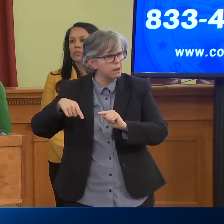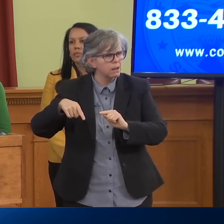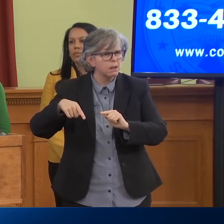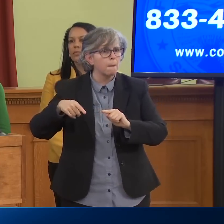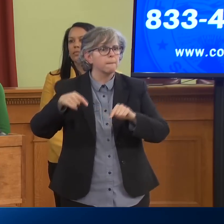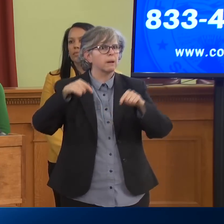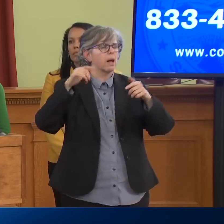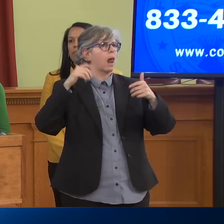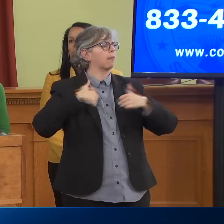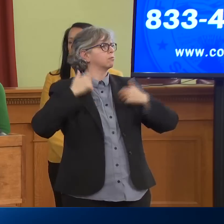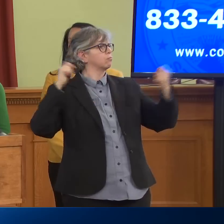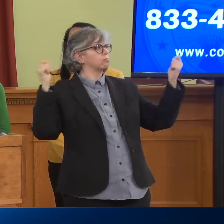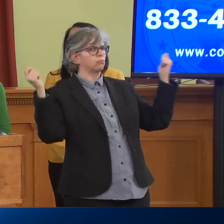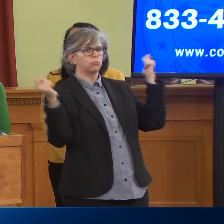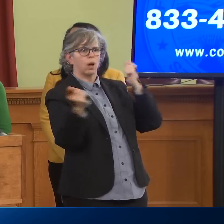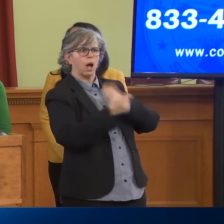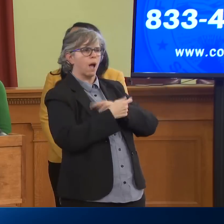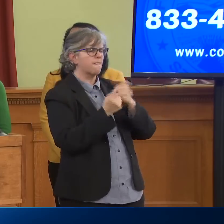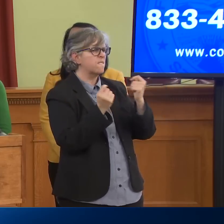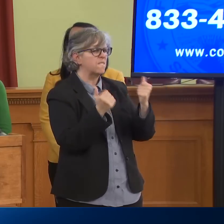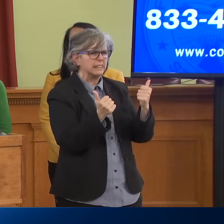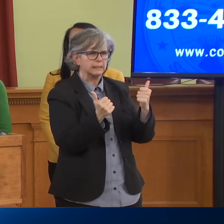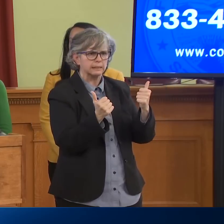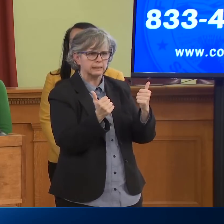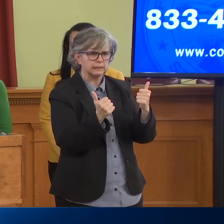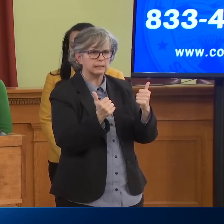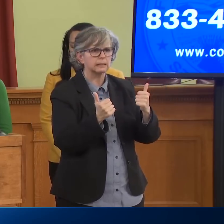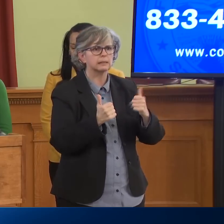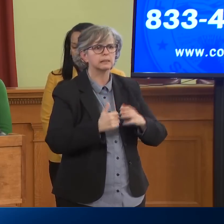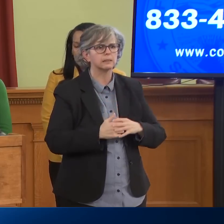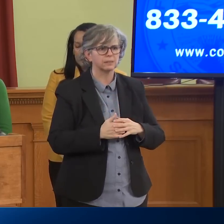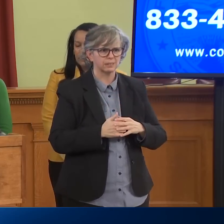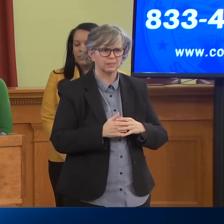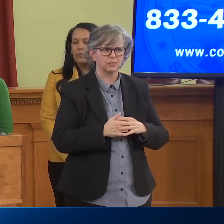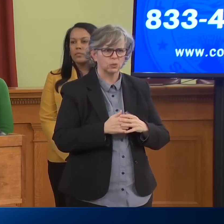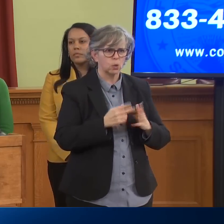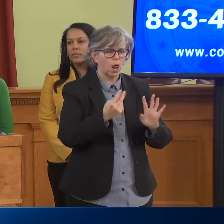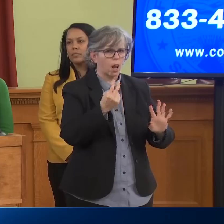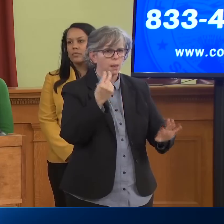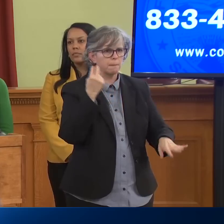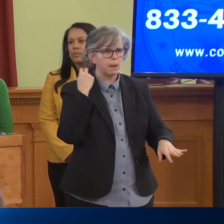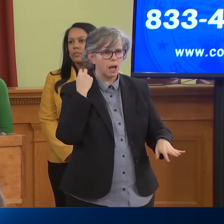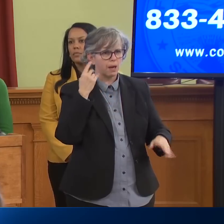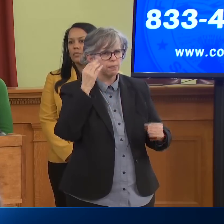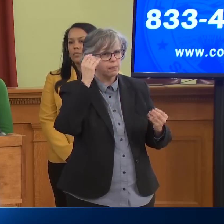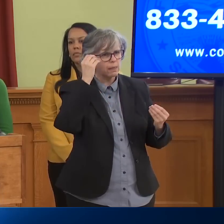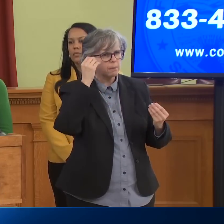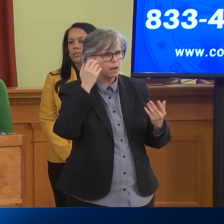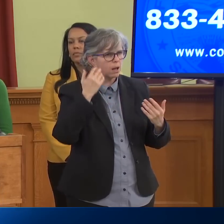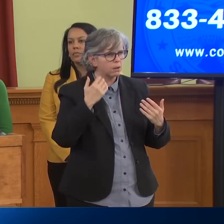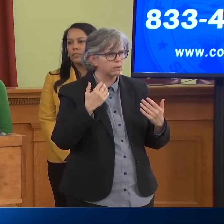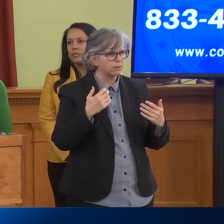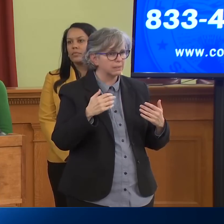PEOPLE AND FAMILIES, AND COMMUNITIES, AND THAT IS THE HISTORY WHAT HAPPENS IN PANDEMICS. PEOPLE'S LIVES HAVE BEEN